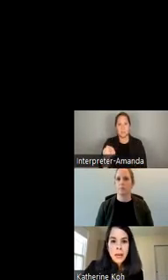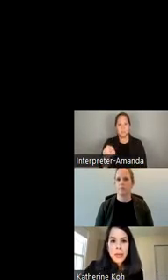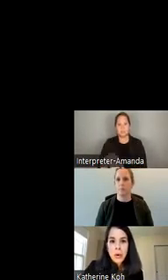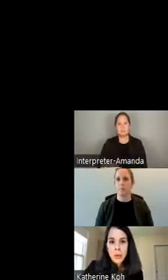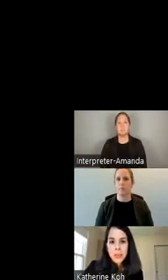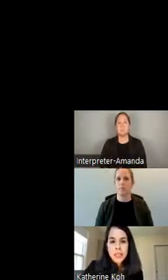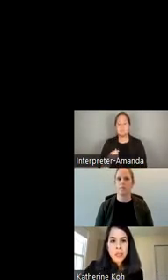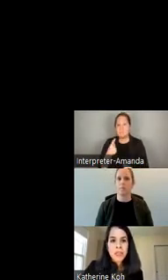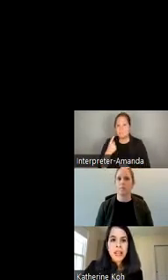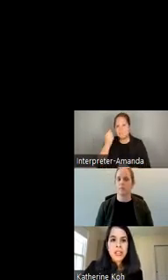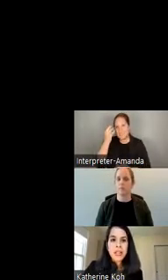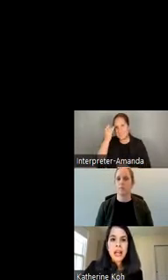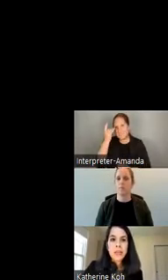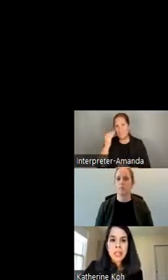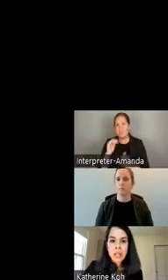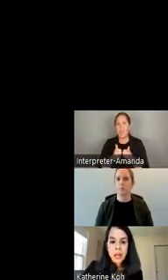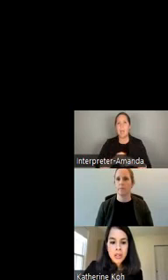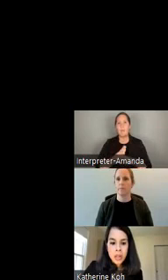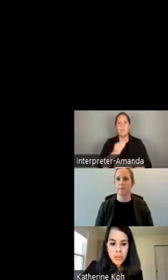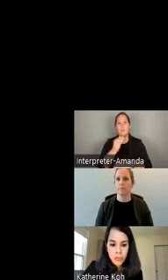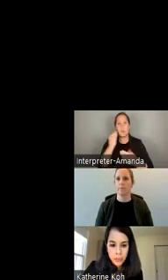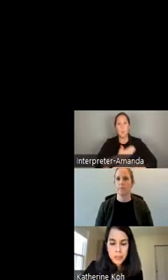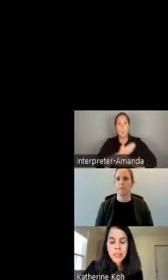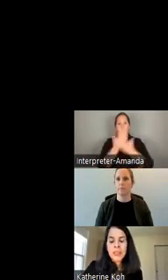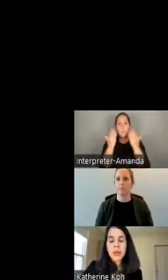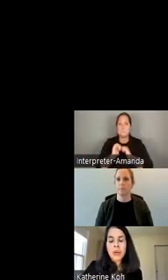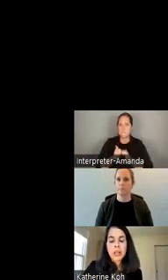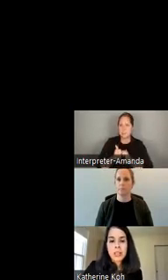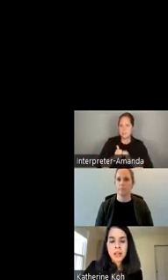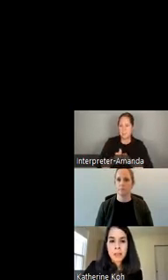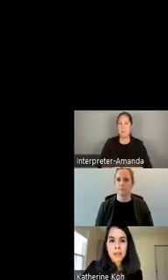about homelessness prevention I really and firmly believe that if we're going to solve the problem